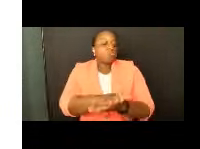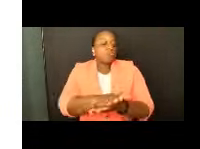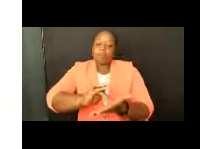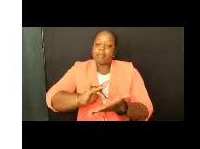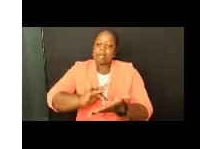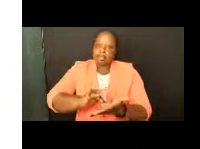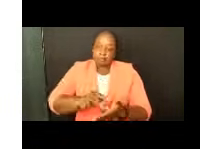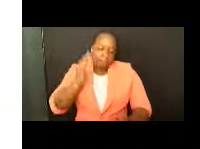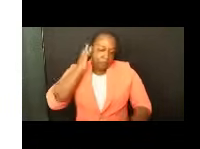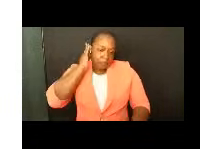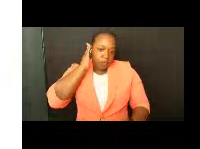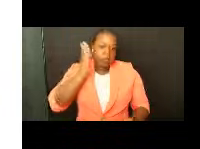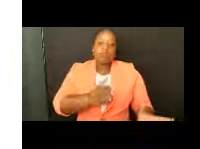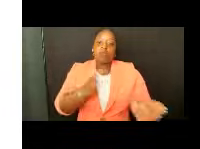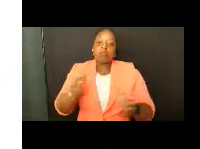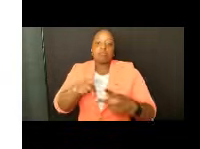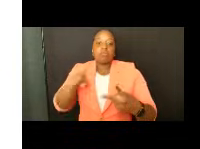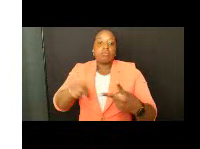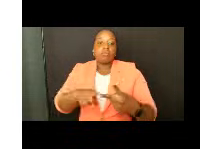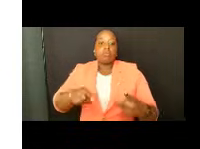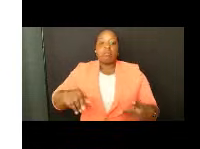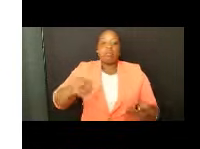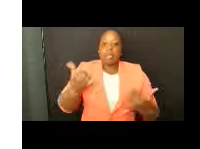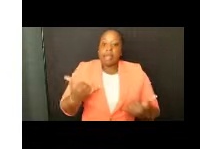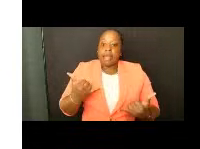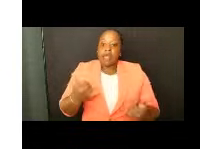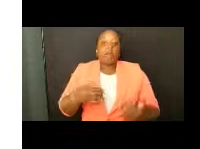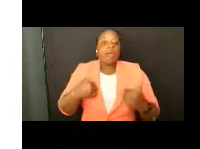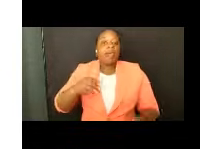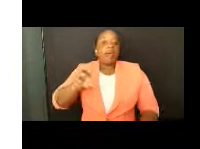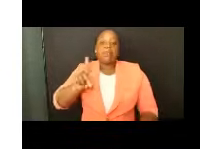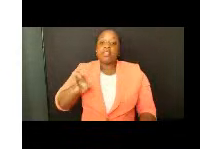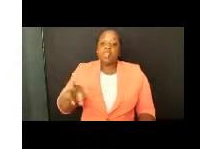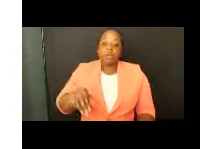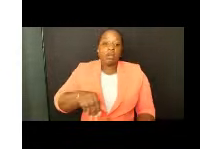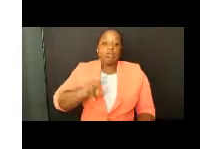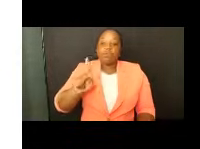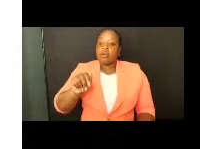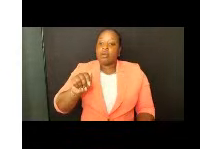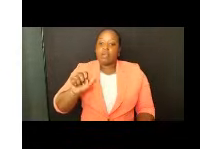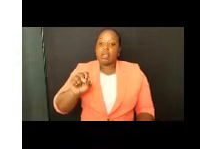a pediatric hematologist, oncologist and branch chief in the Office of Therapeutic Products at the